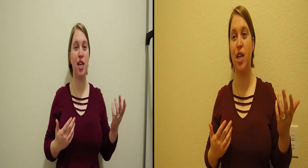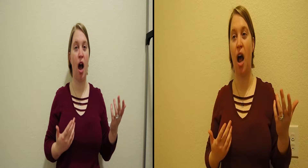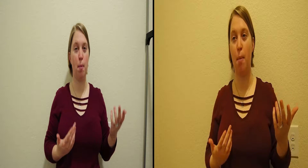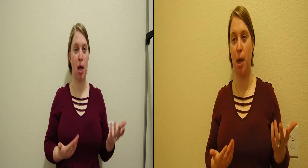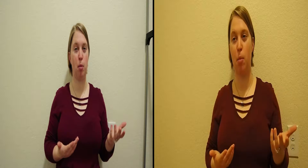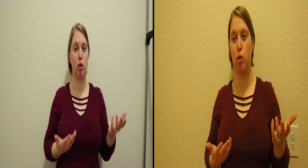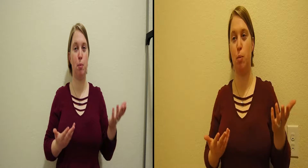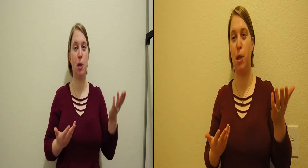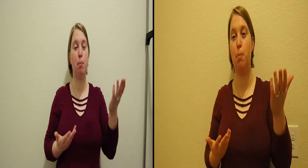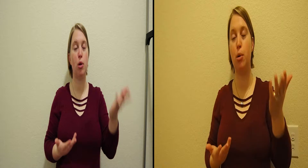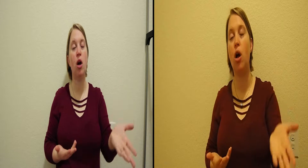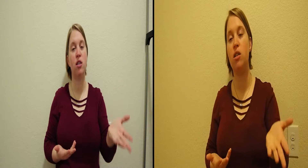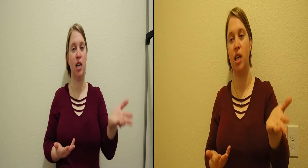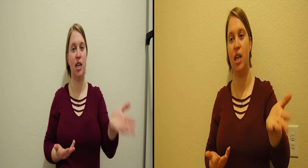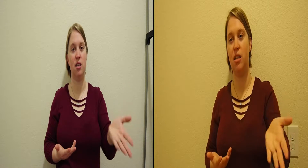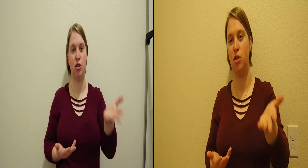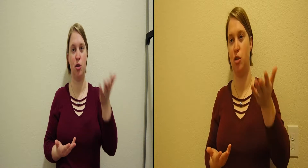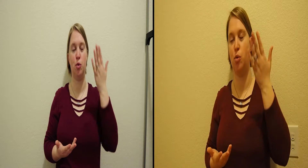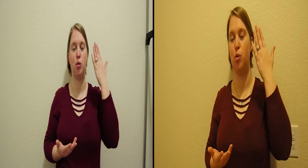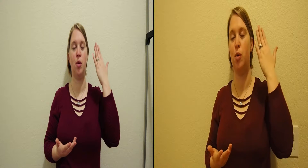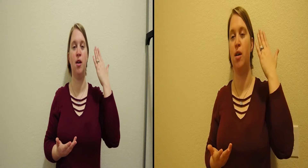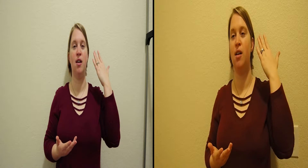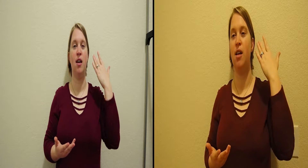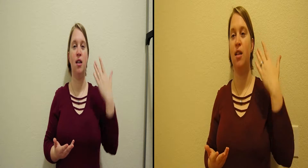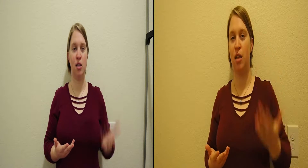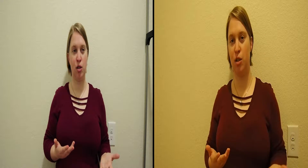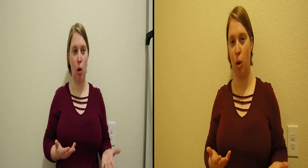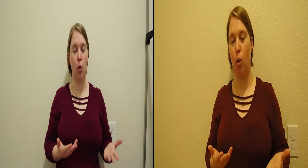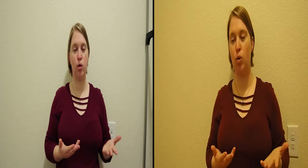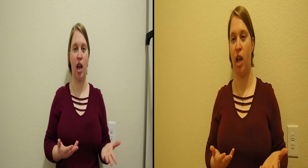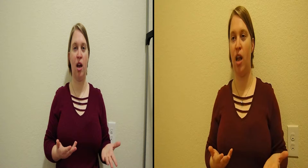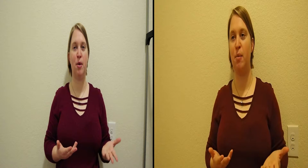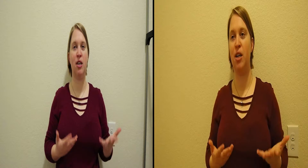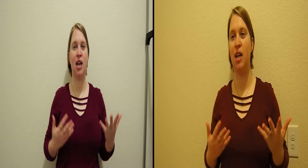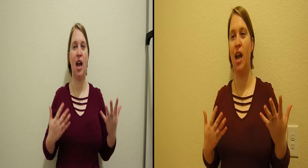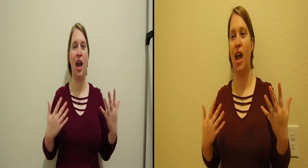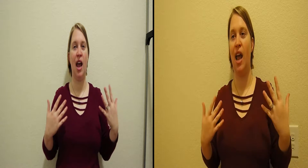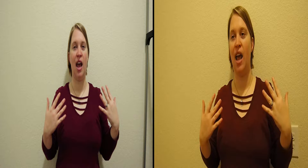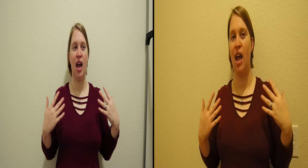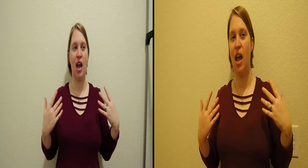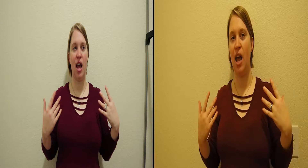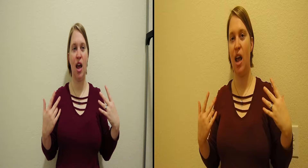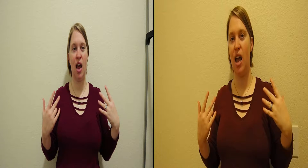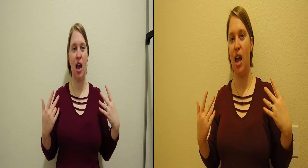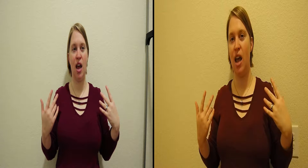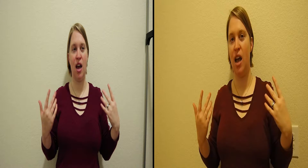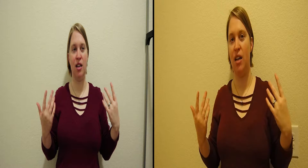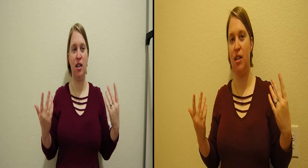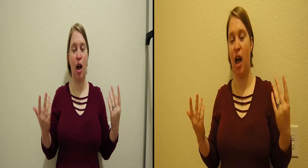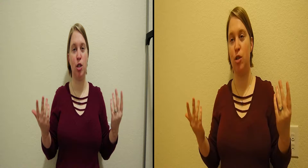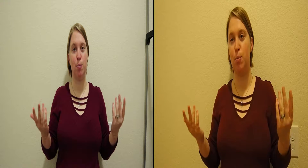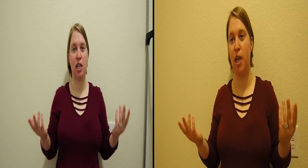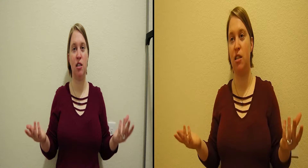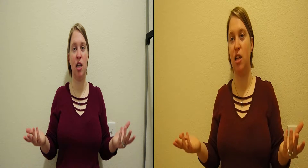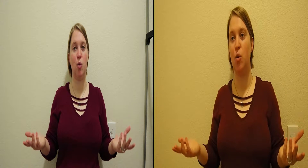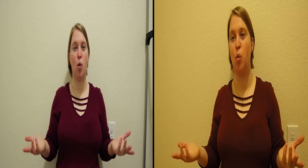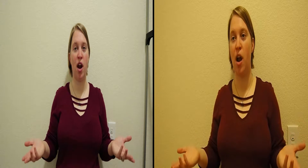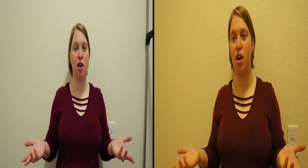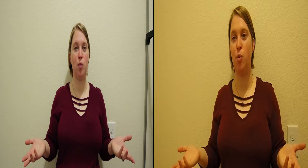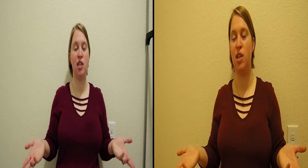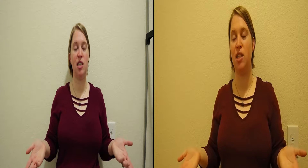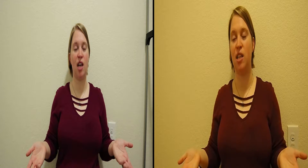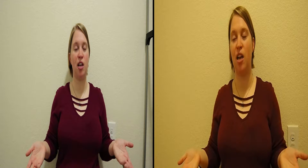not be able to be plugged into this old camera and that's basically where we decided